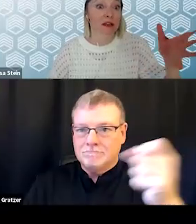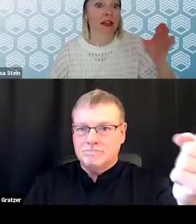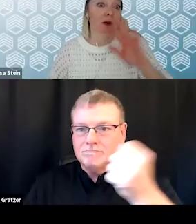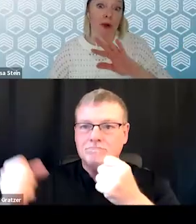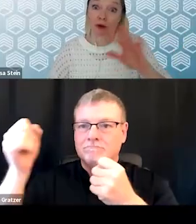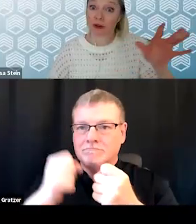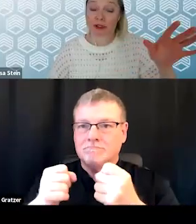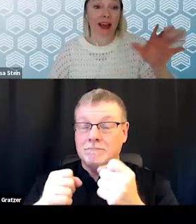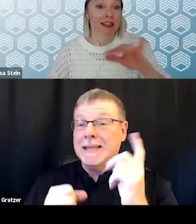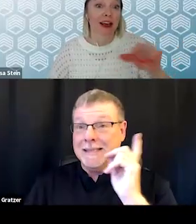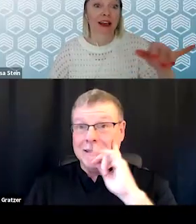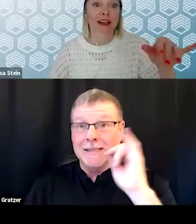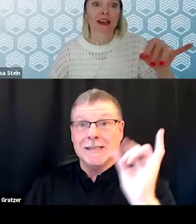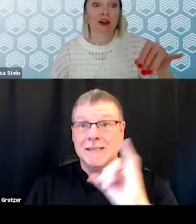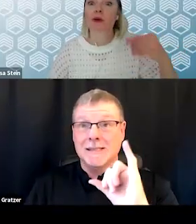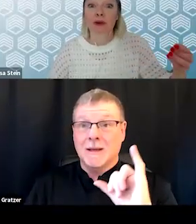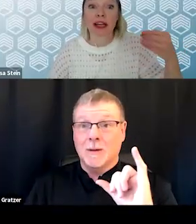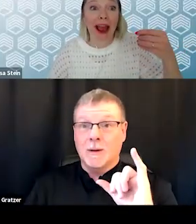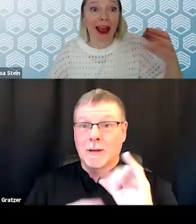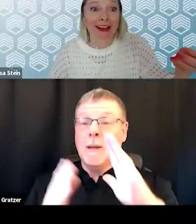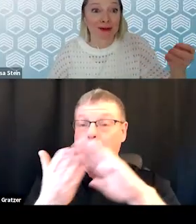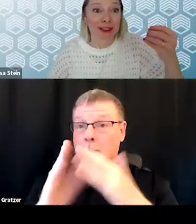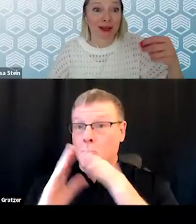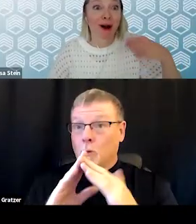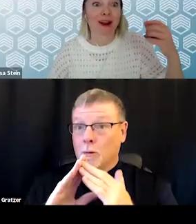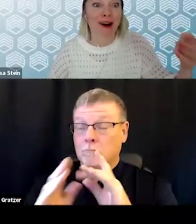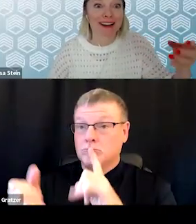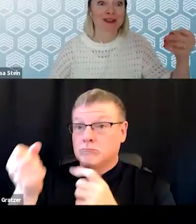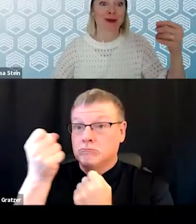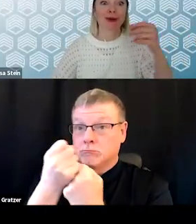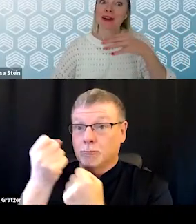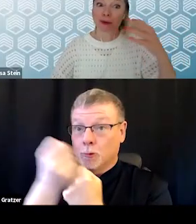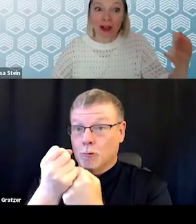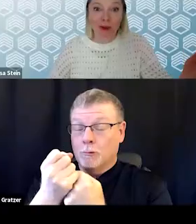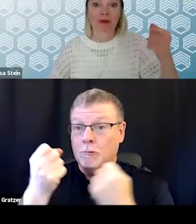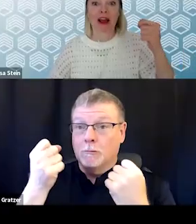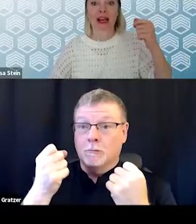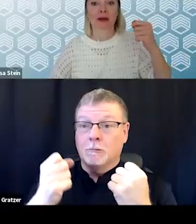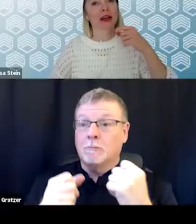It sounds like on both sides, the community has really bought on to what you're providing,